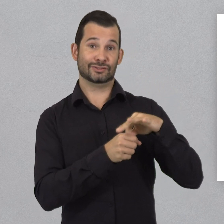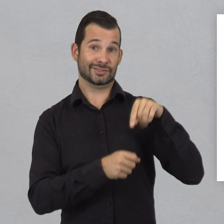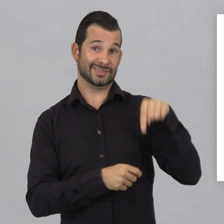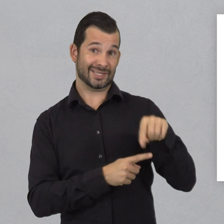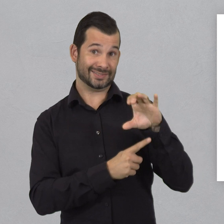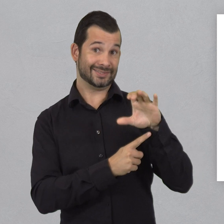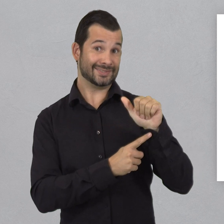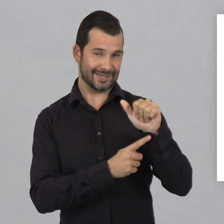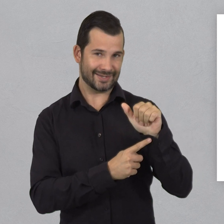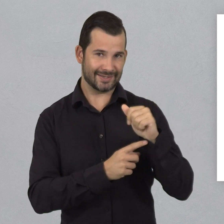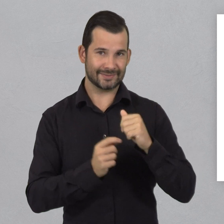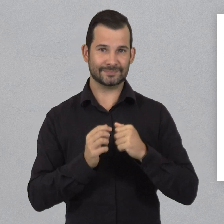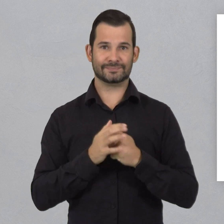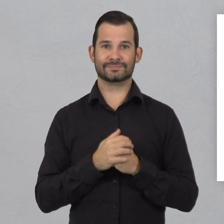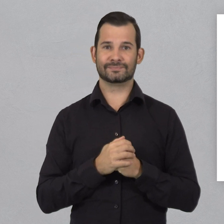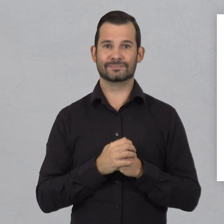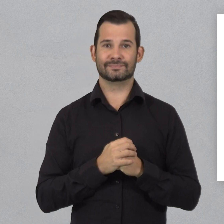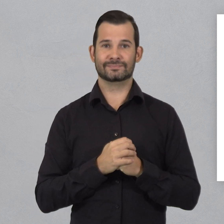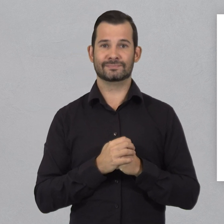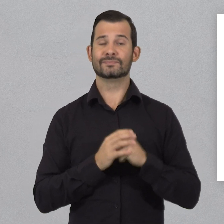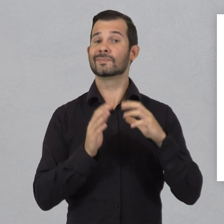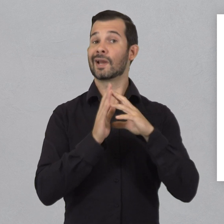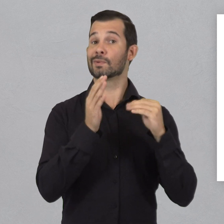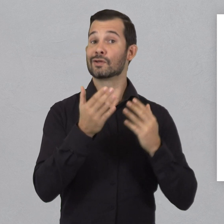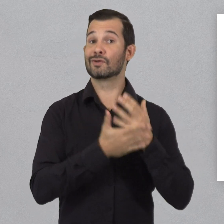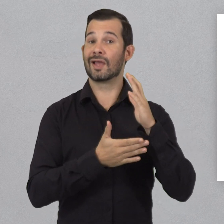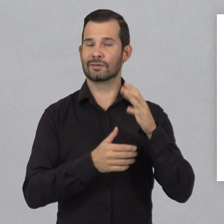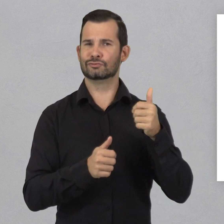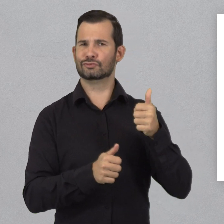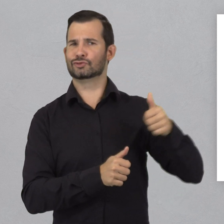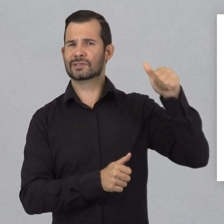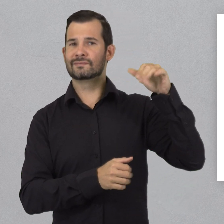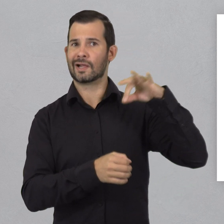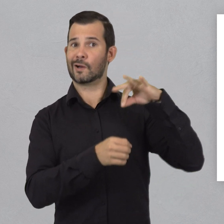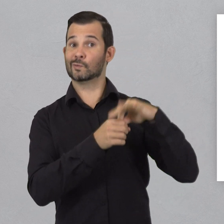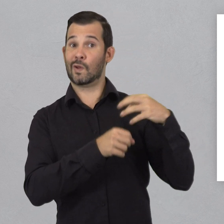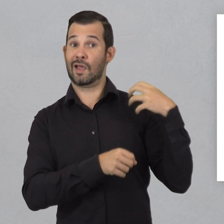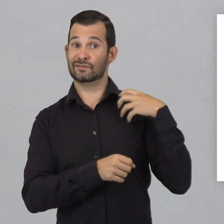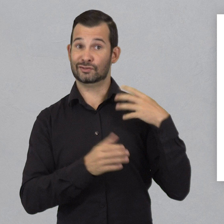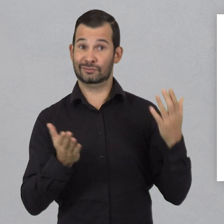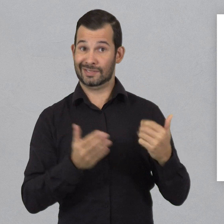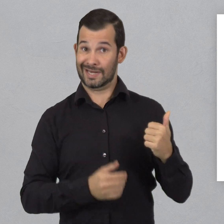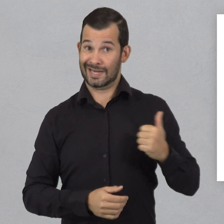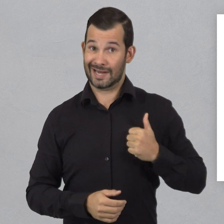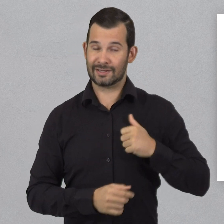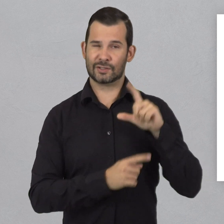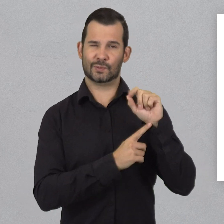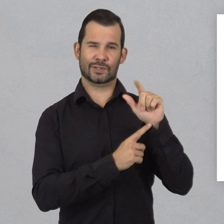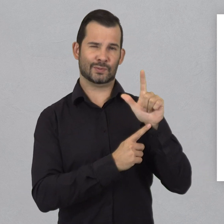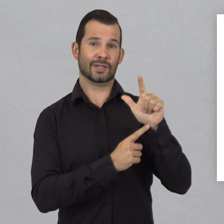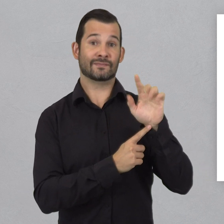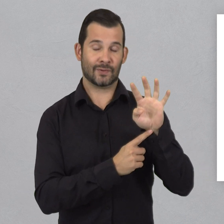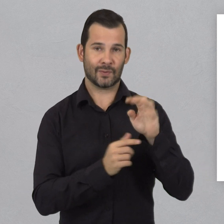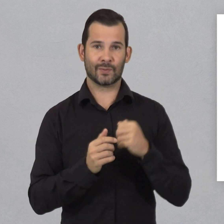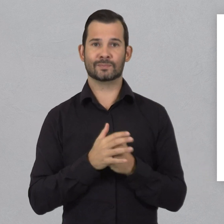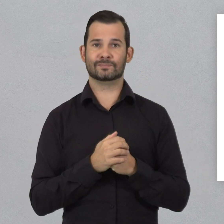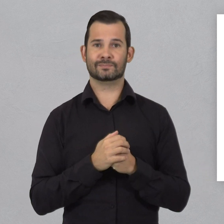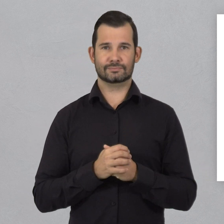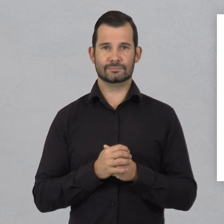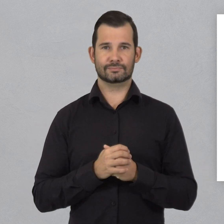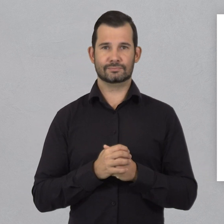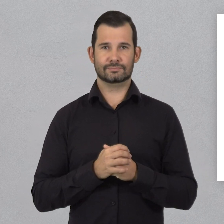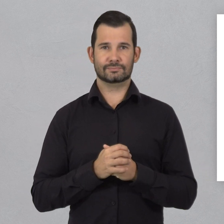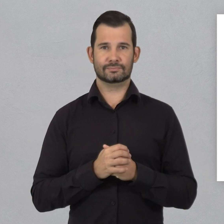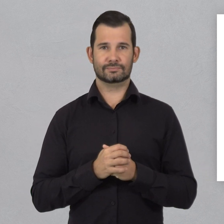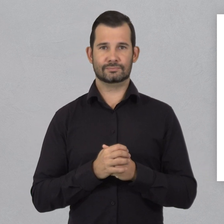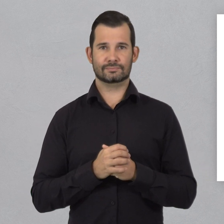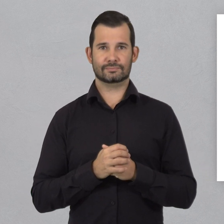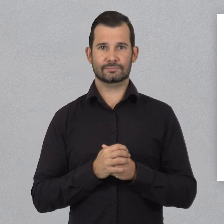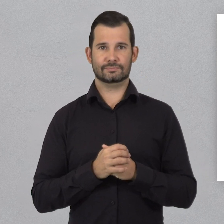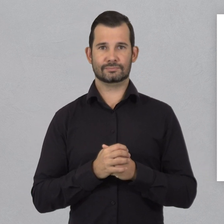elections.ca © Chief Electoral Officer of Canada, 2024